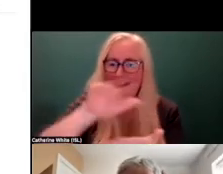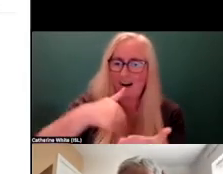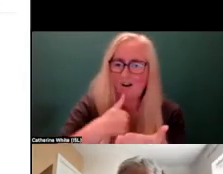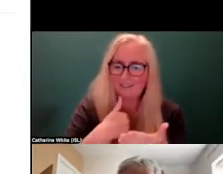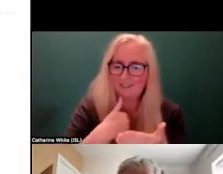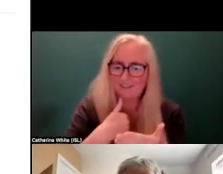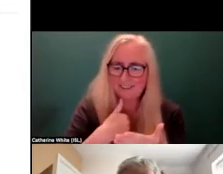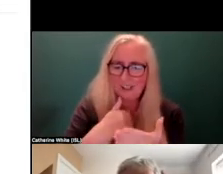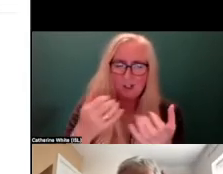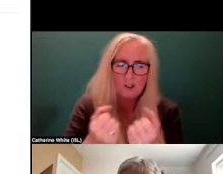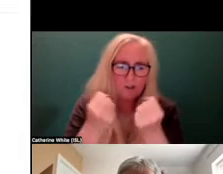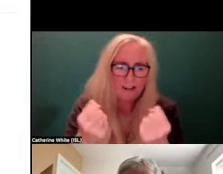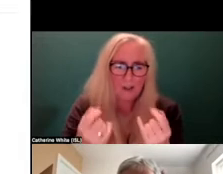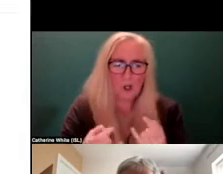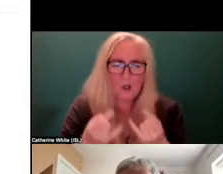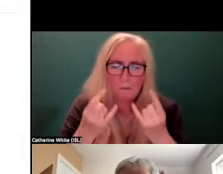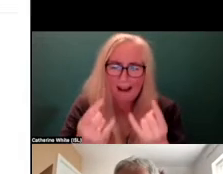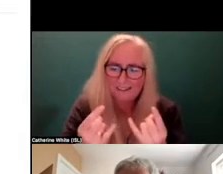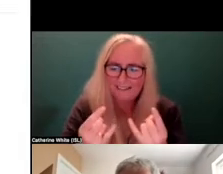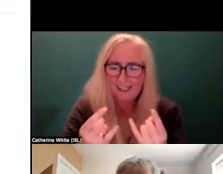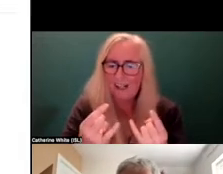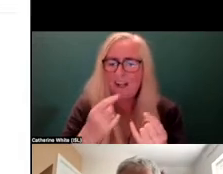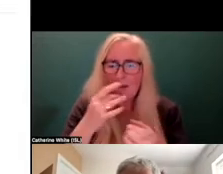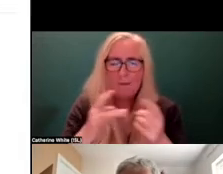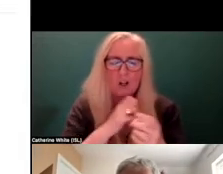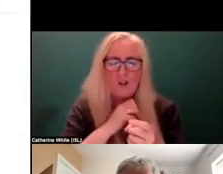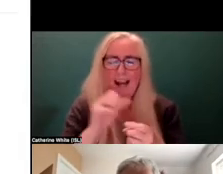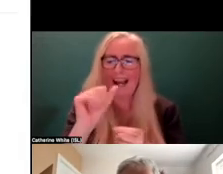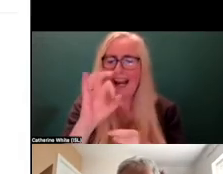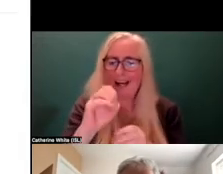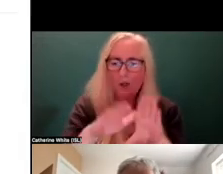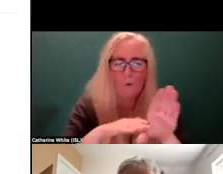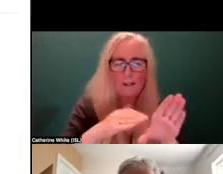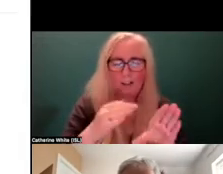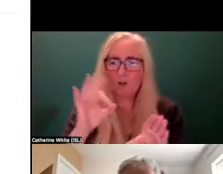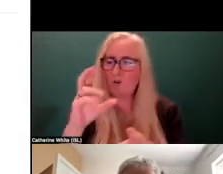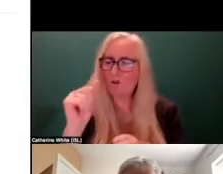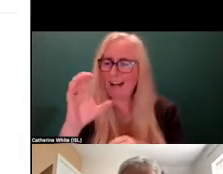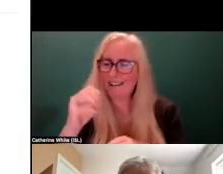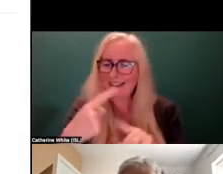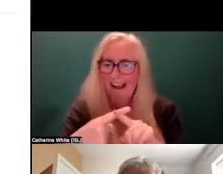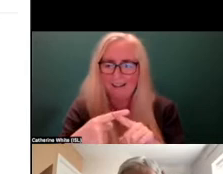cities in terms of strengthening humanity and love and creating the space for ageing with grace and dignity.